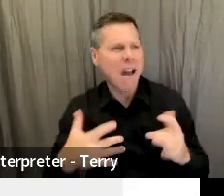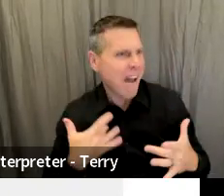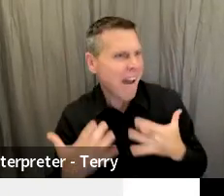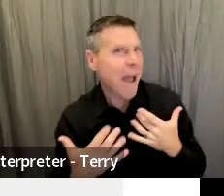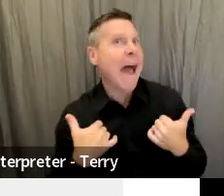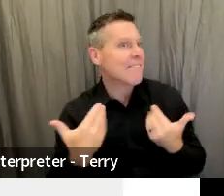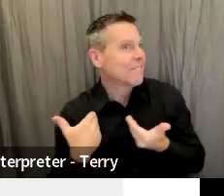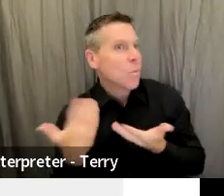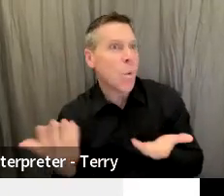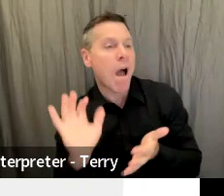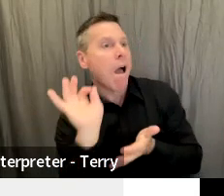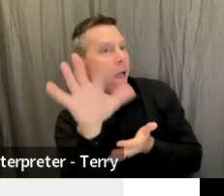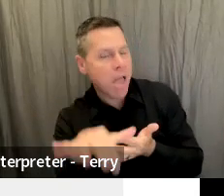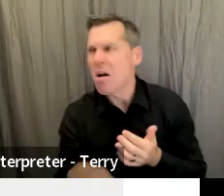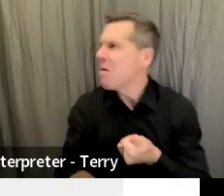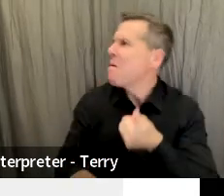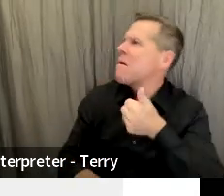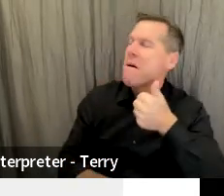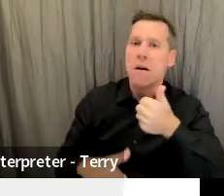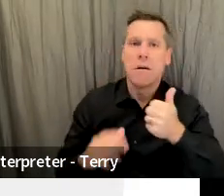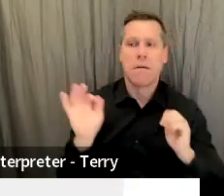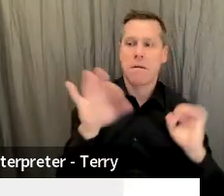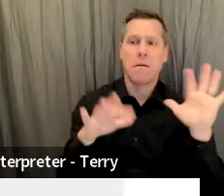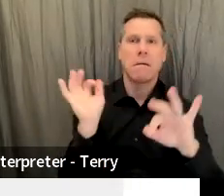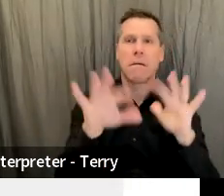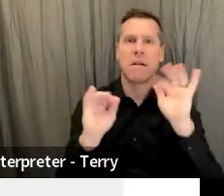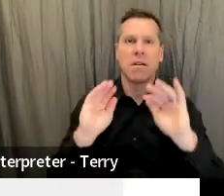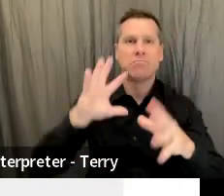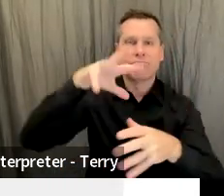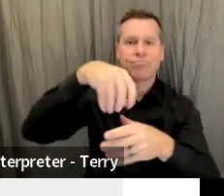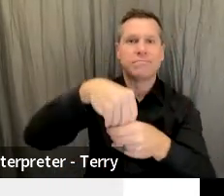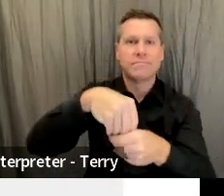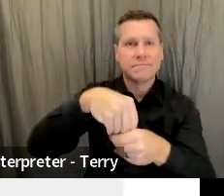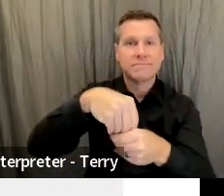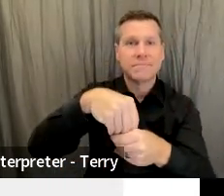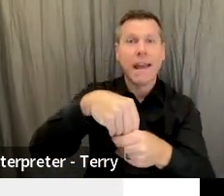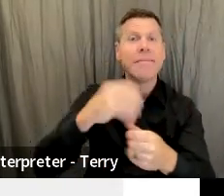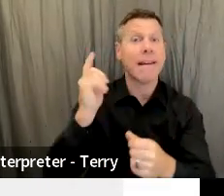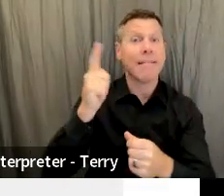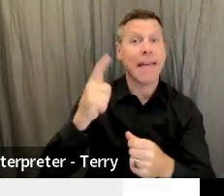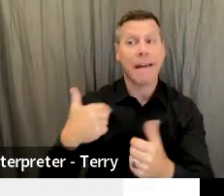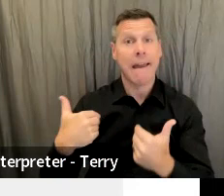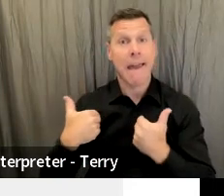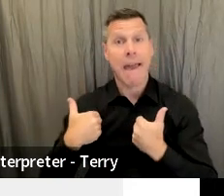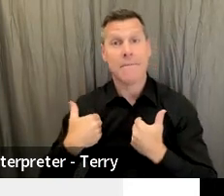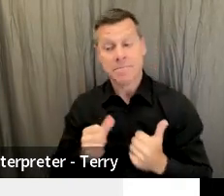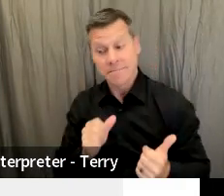And the idea was that we were going to add the materials that we had personally created ourselves.